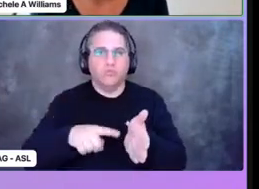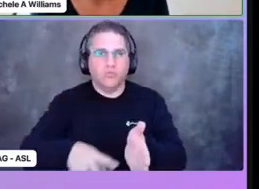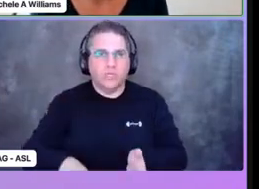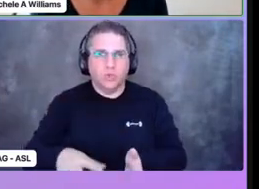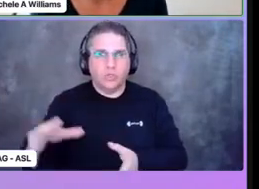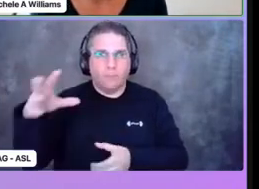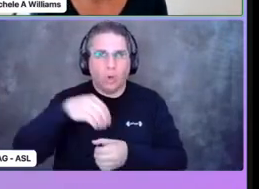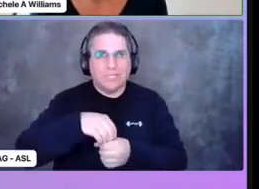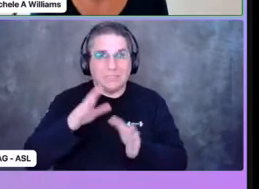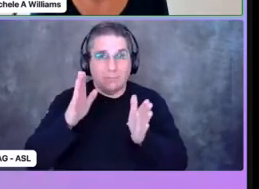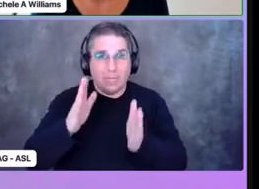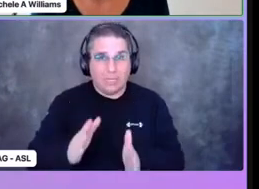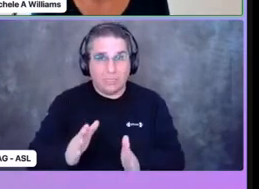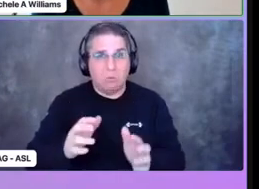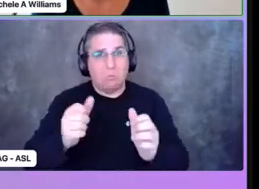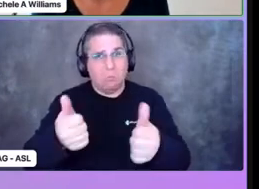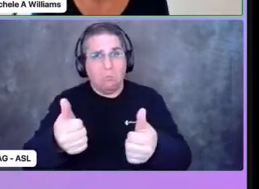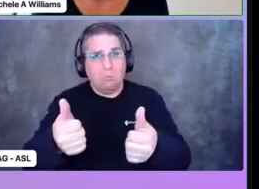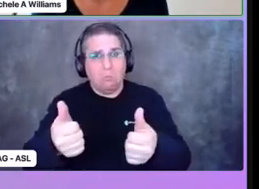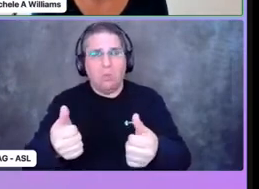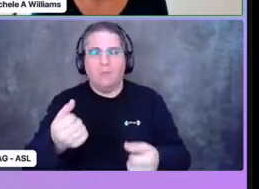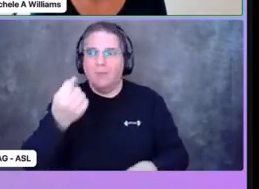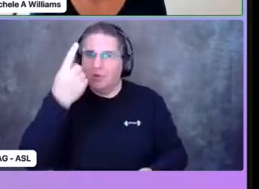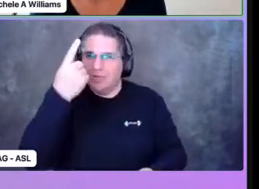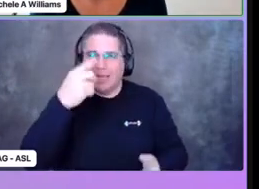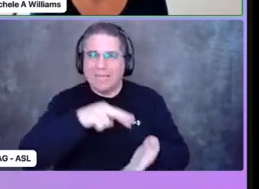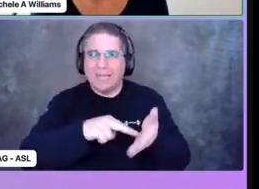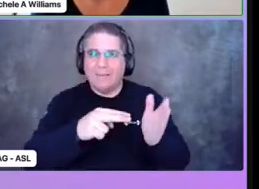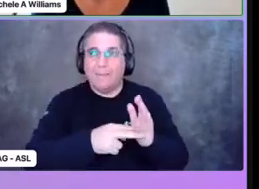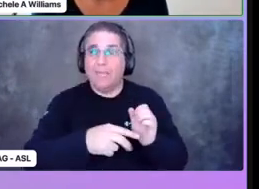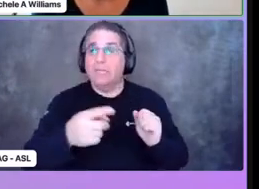when we talk about engaging disabled research participants, there is still somewhat of a mindset that